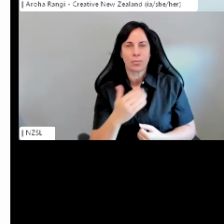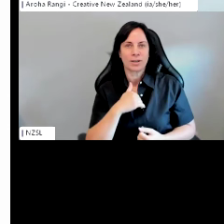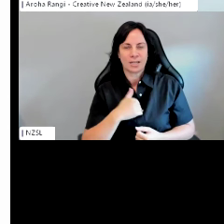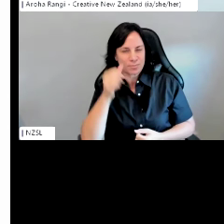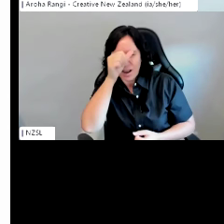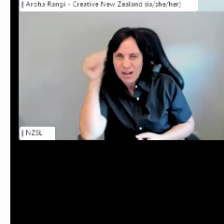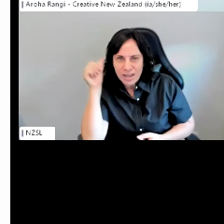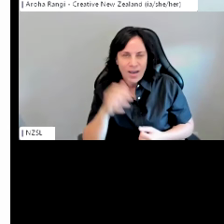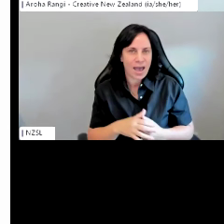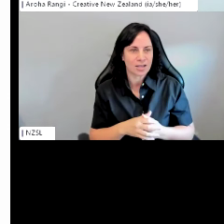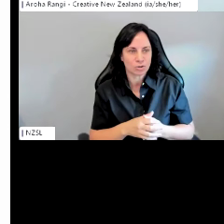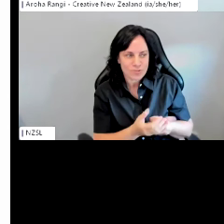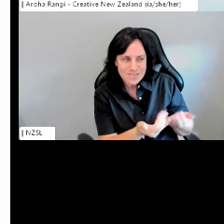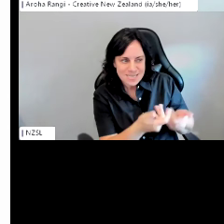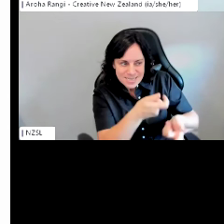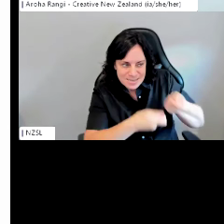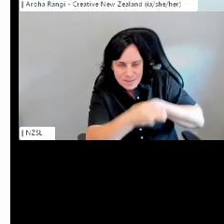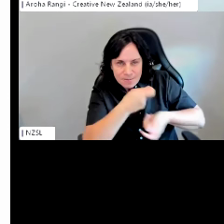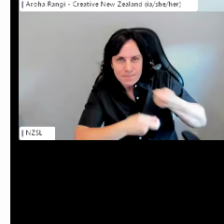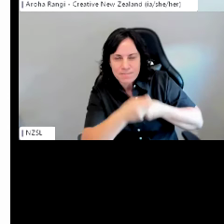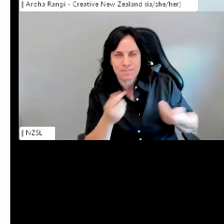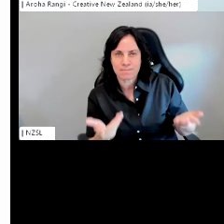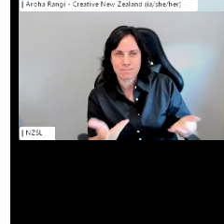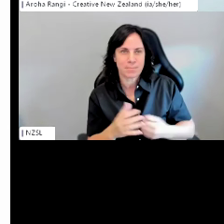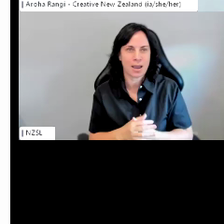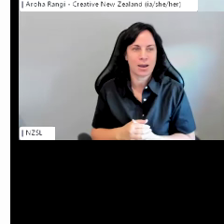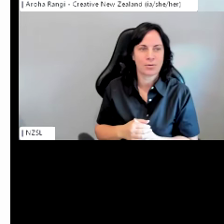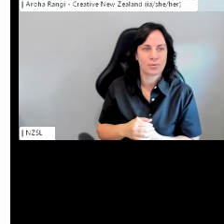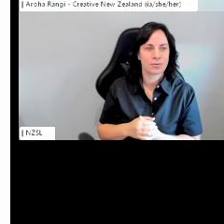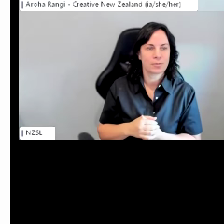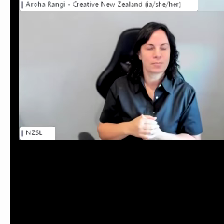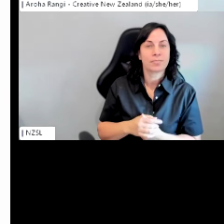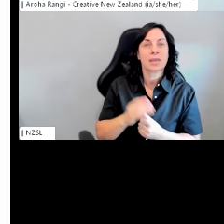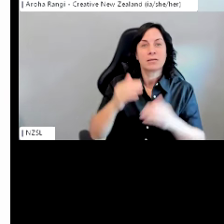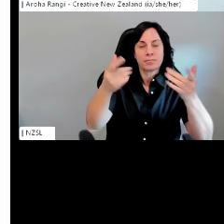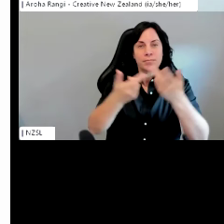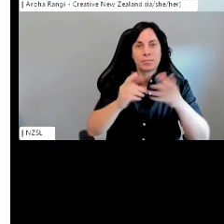uh to get them. Uh I haven't got the slide for essence here but they would donate to something